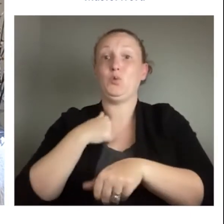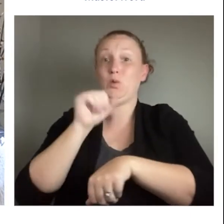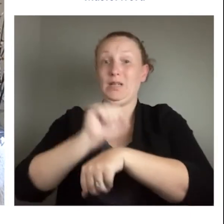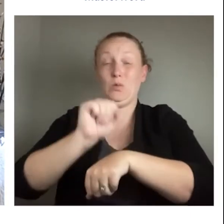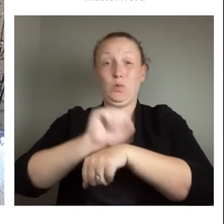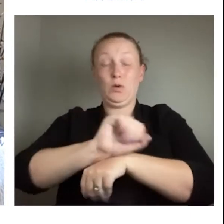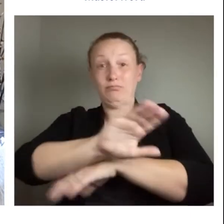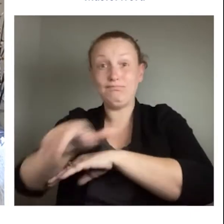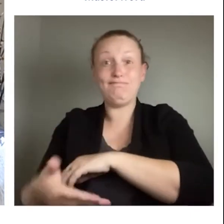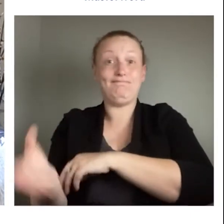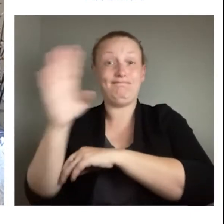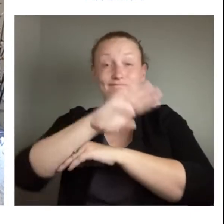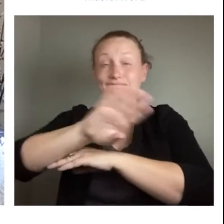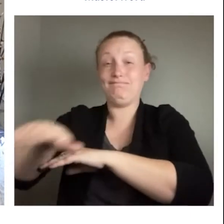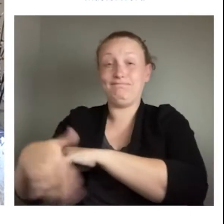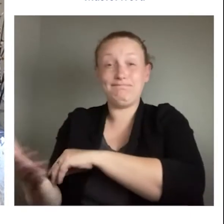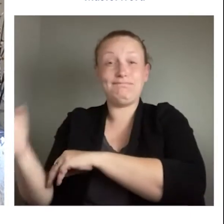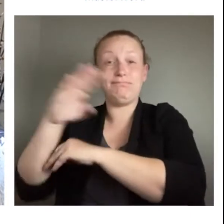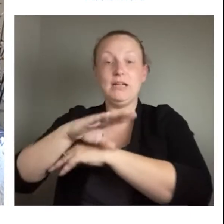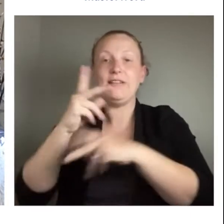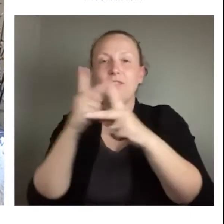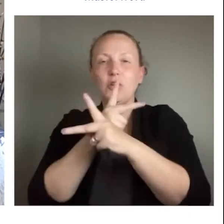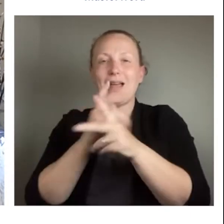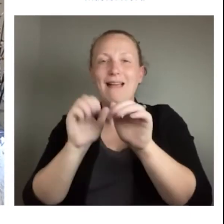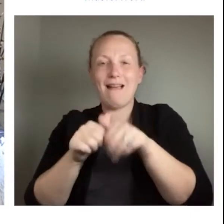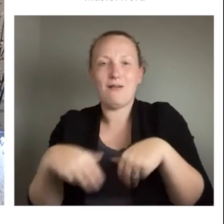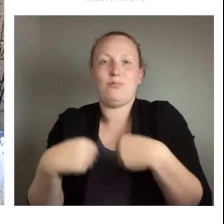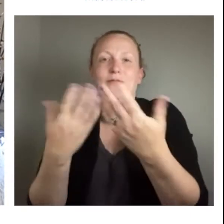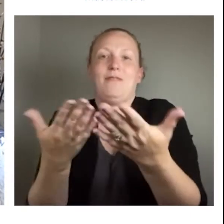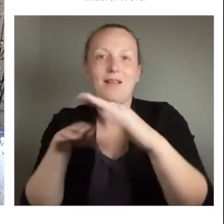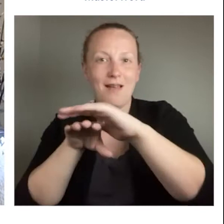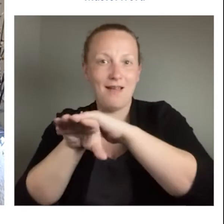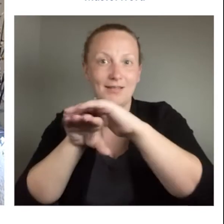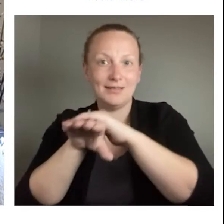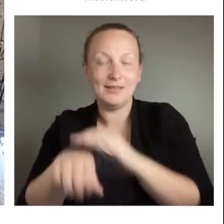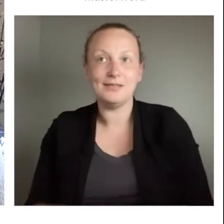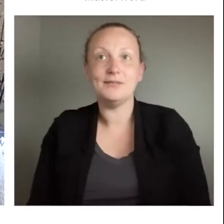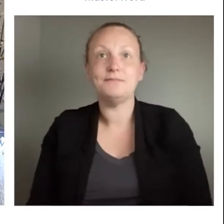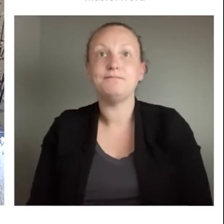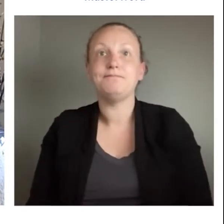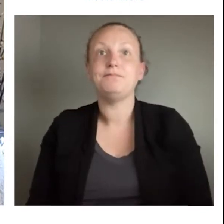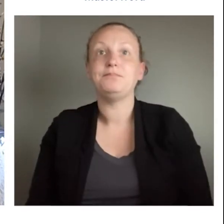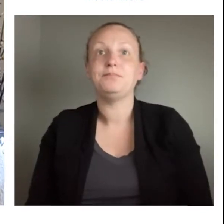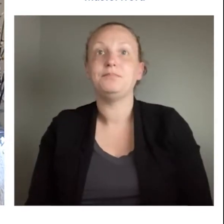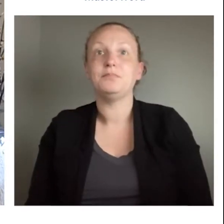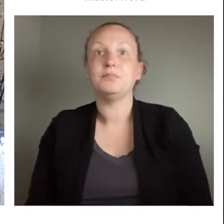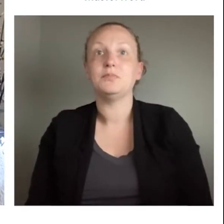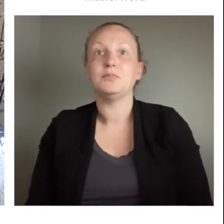work around the clock 24-hour seven. So, I really didn't feel like isolated because we